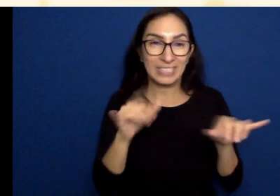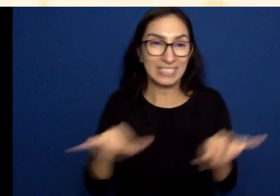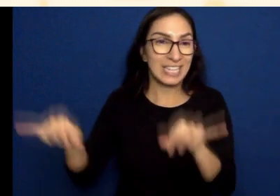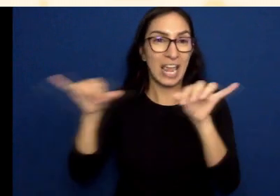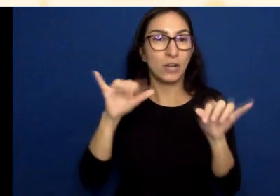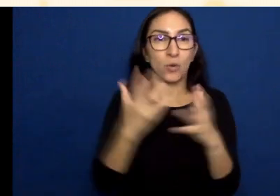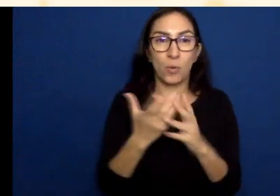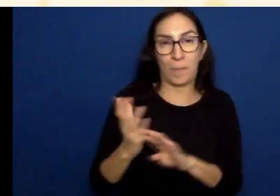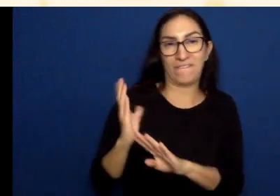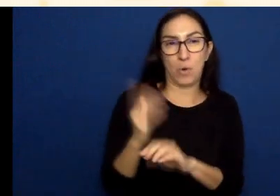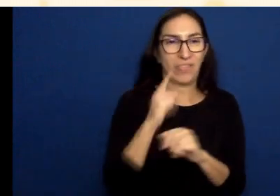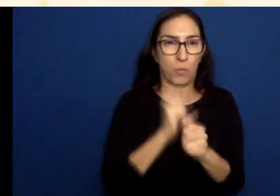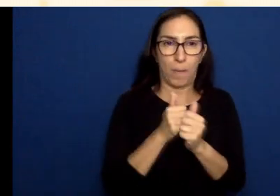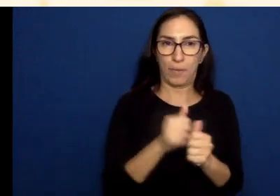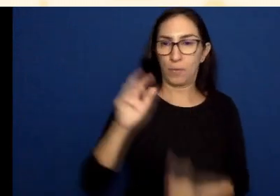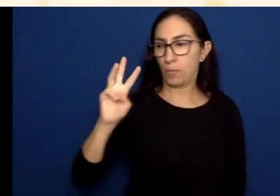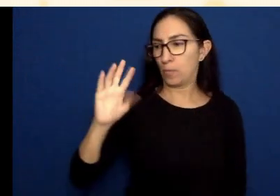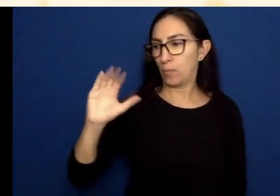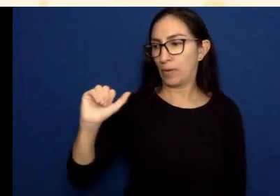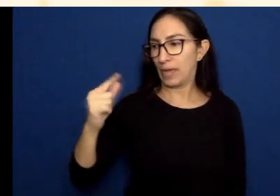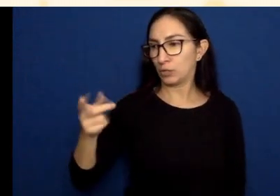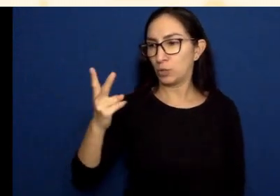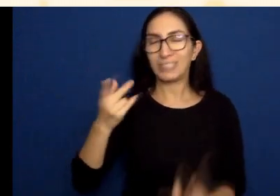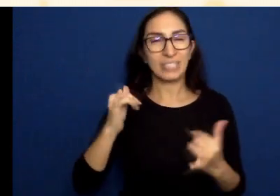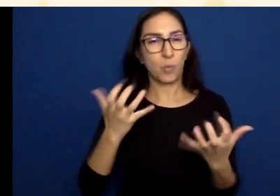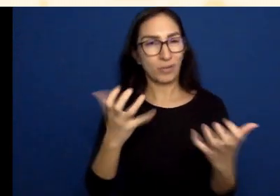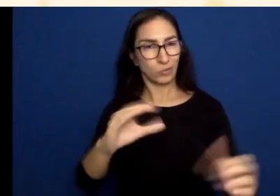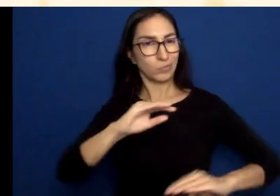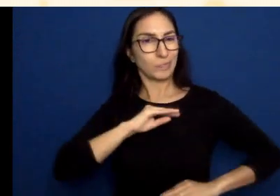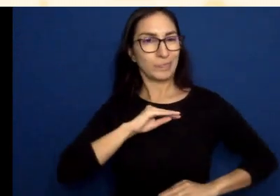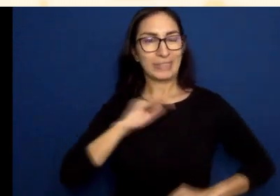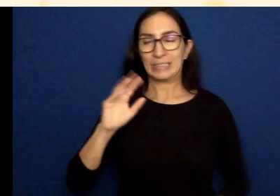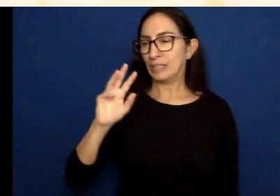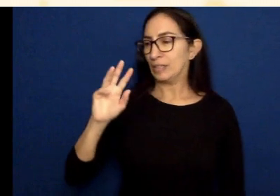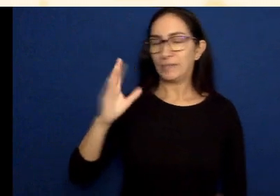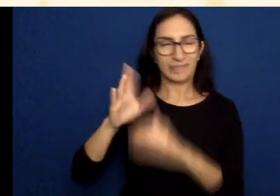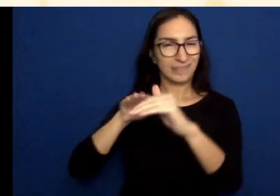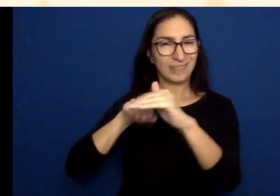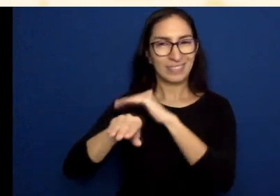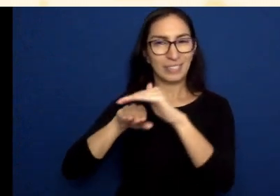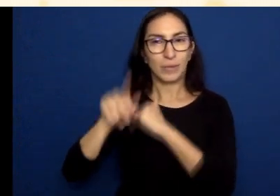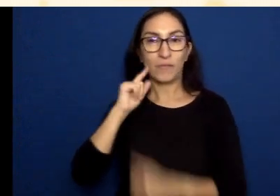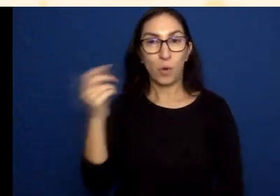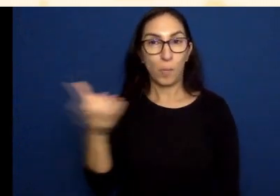So it doesn't say, Hey, your images need alternatives. But it does include those errors in WCAG 2.1, like,